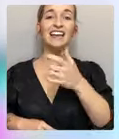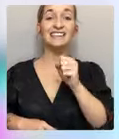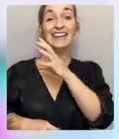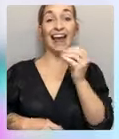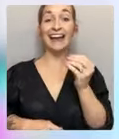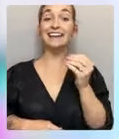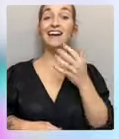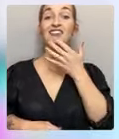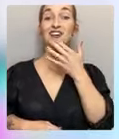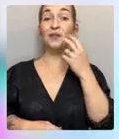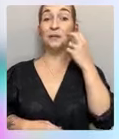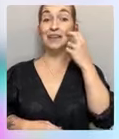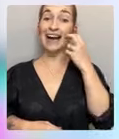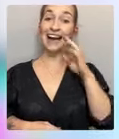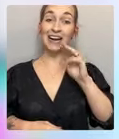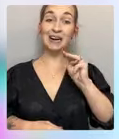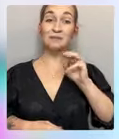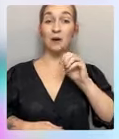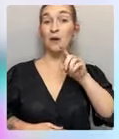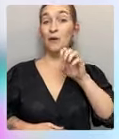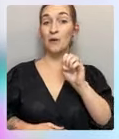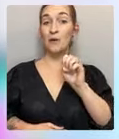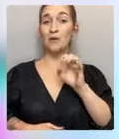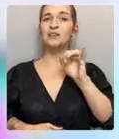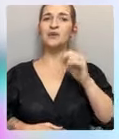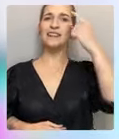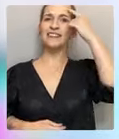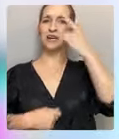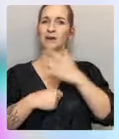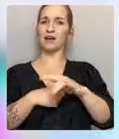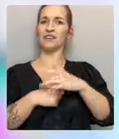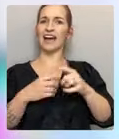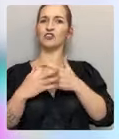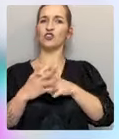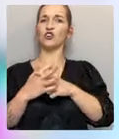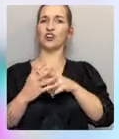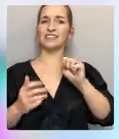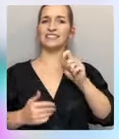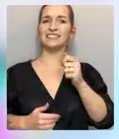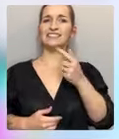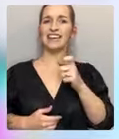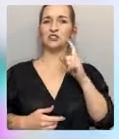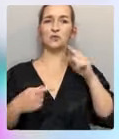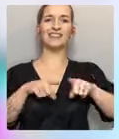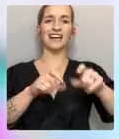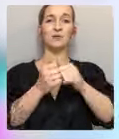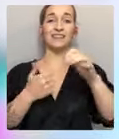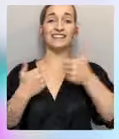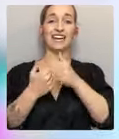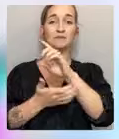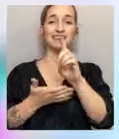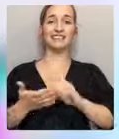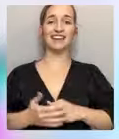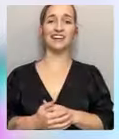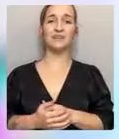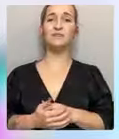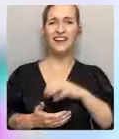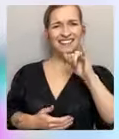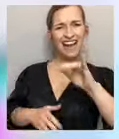And this is something you also want to think early so it aligns with other parts of the game design. That was fantastic.